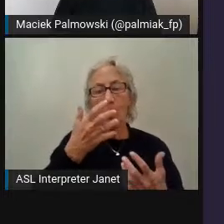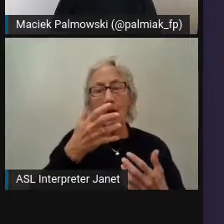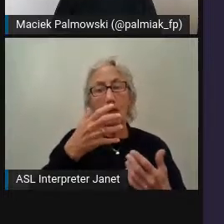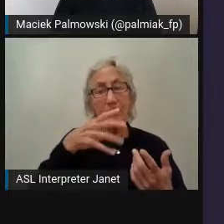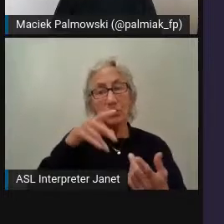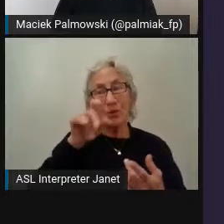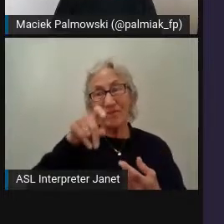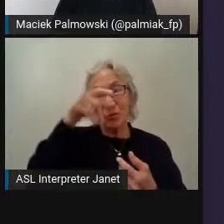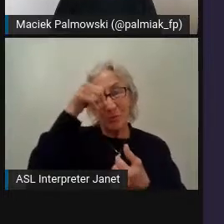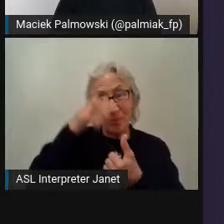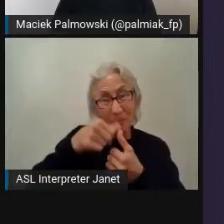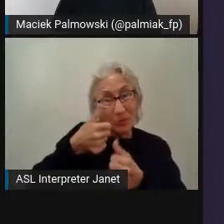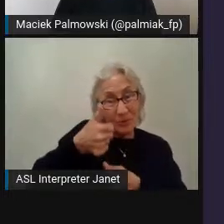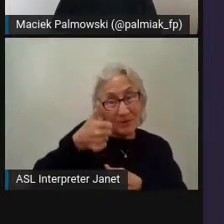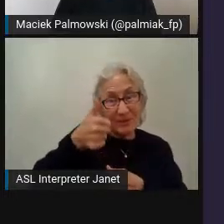It is just up to you if